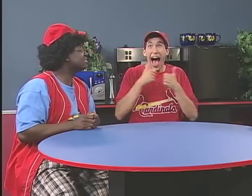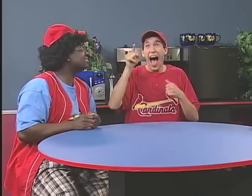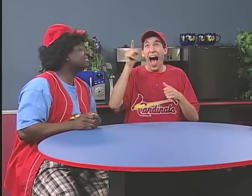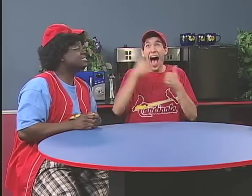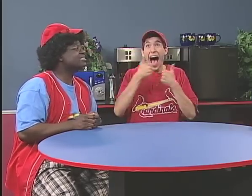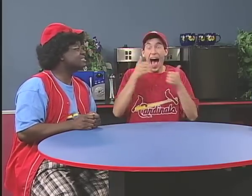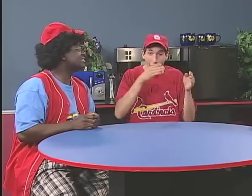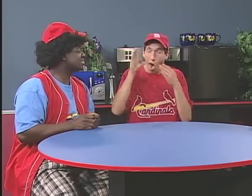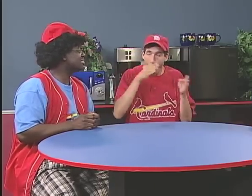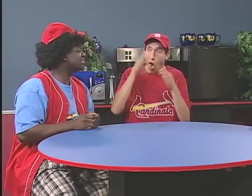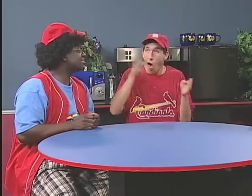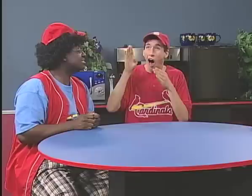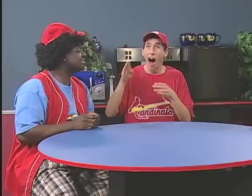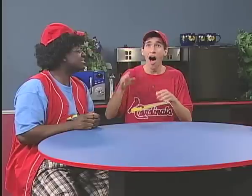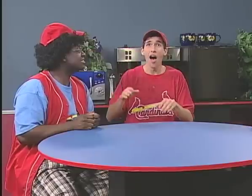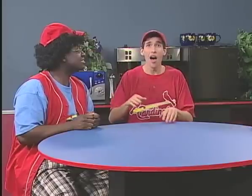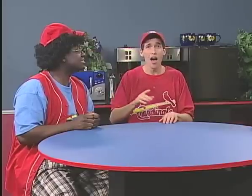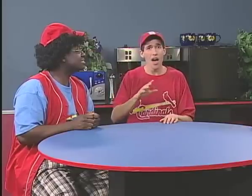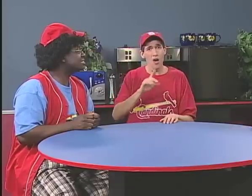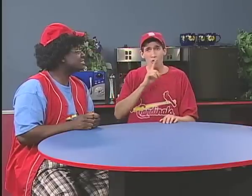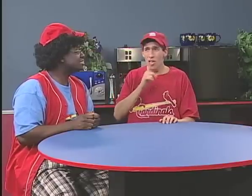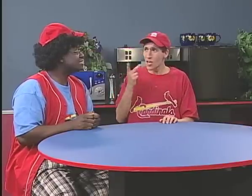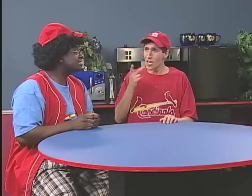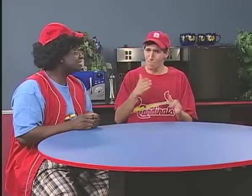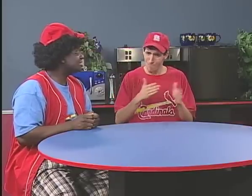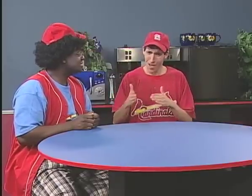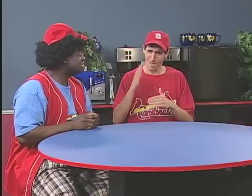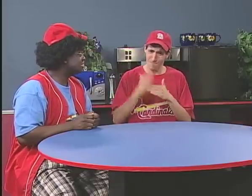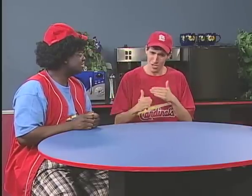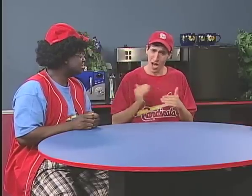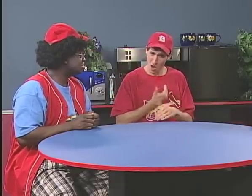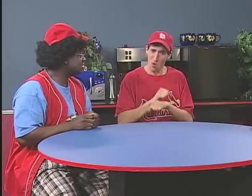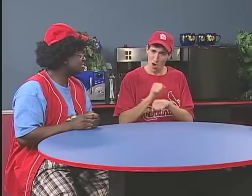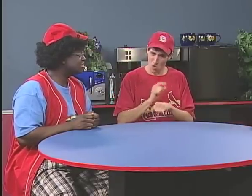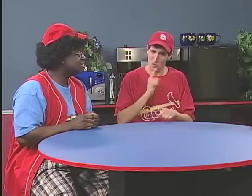WE JUST KEPT GETTING DISTRACTED. WE MEANT TO GET OUR WORK DONE, BUT...